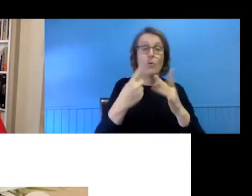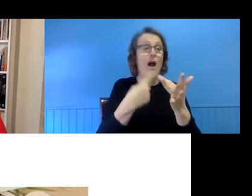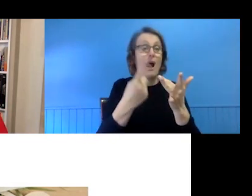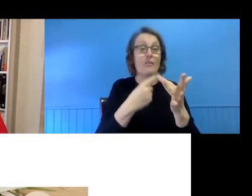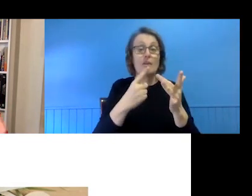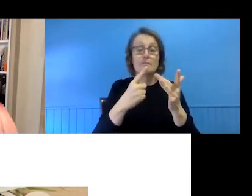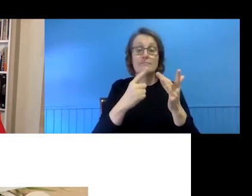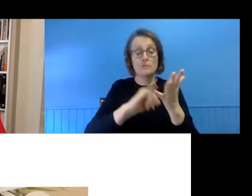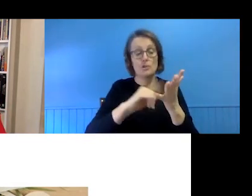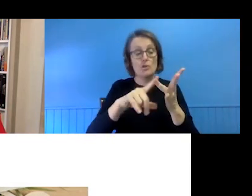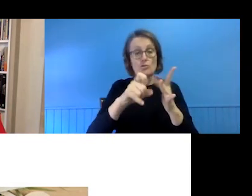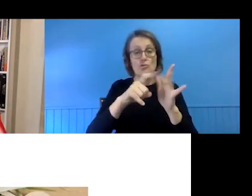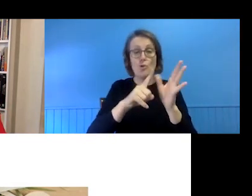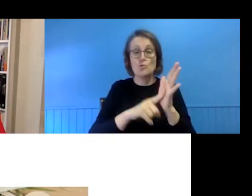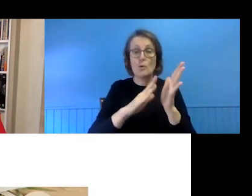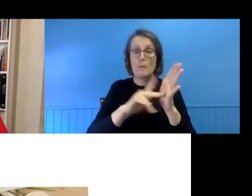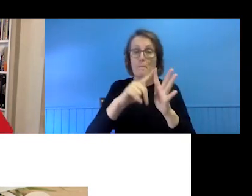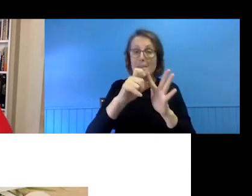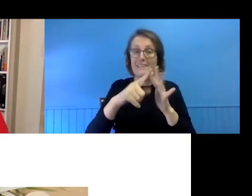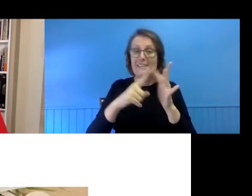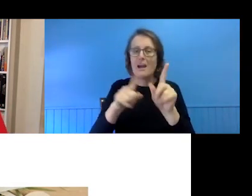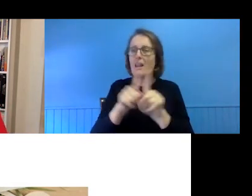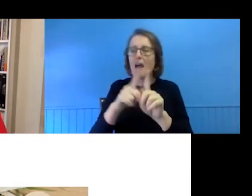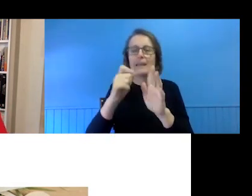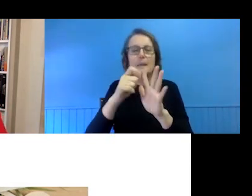platforms that I didn't mention, like Pinterest, through to free